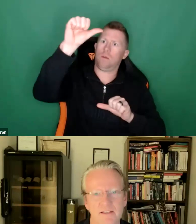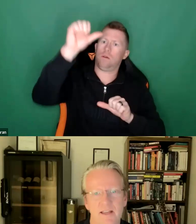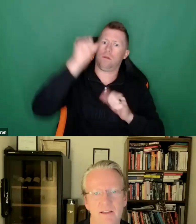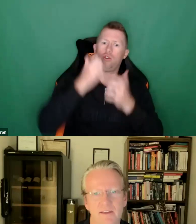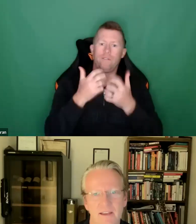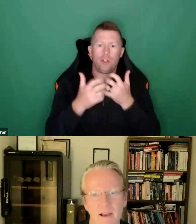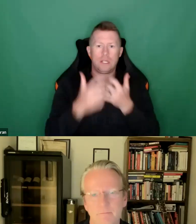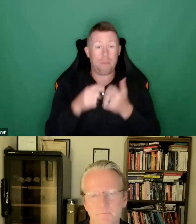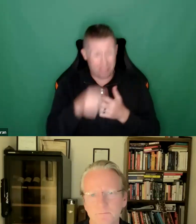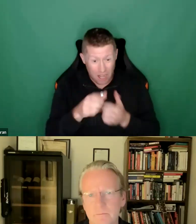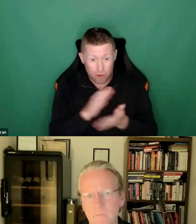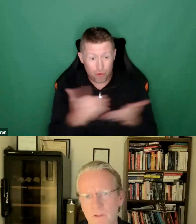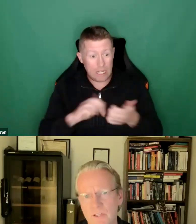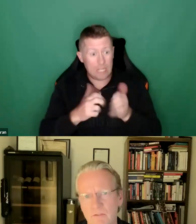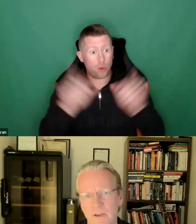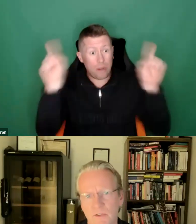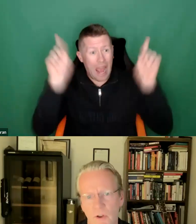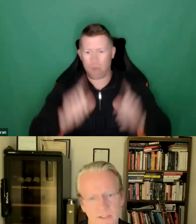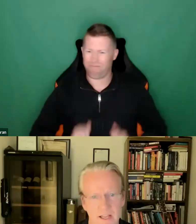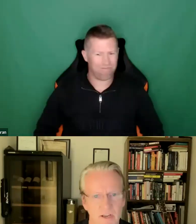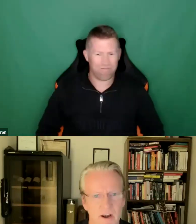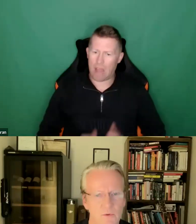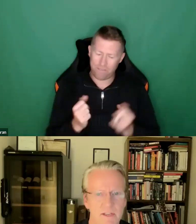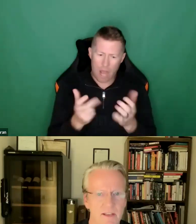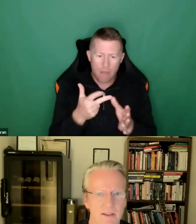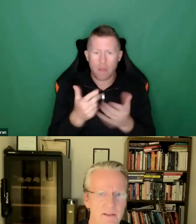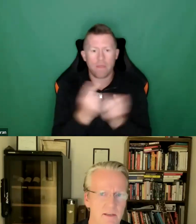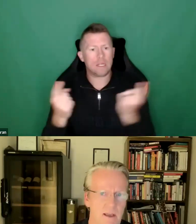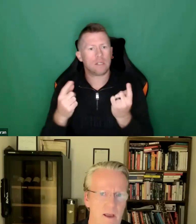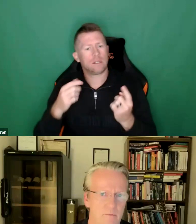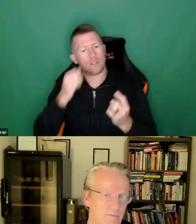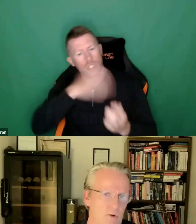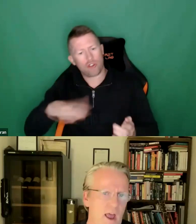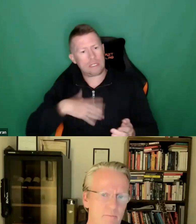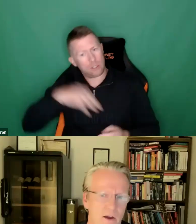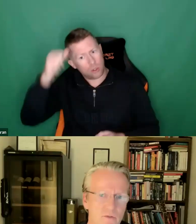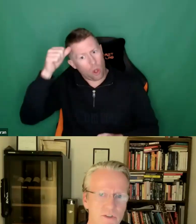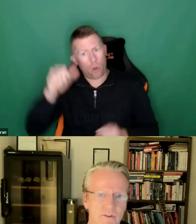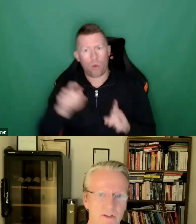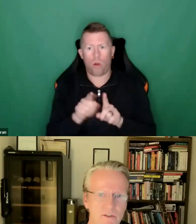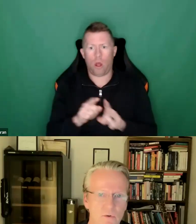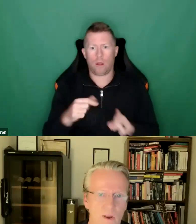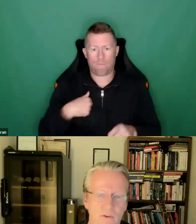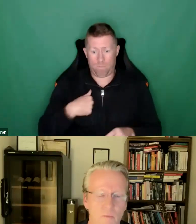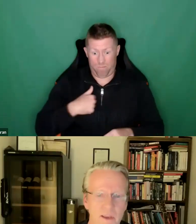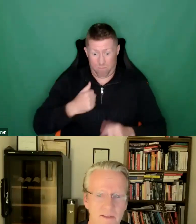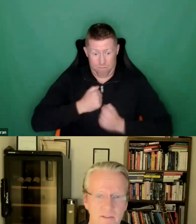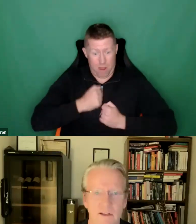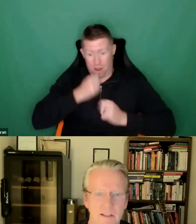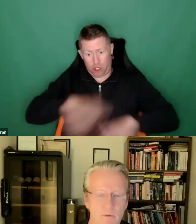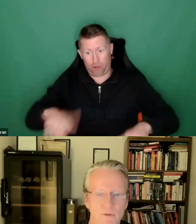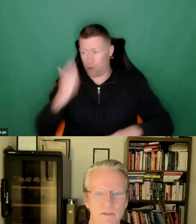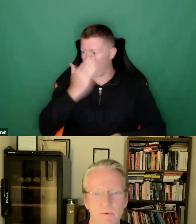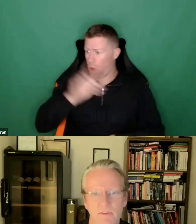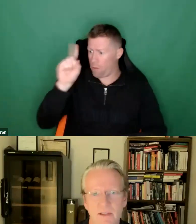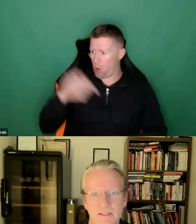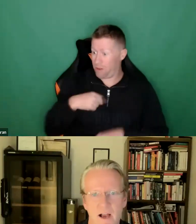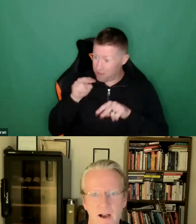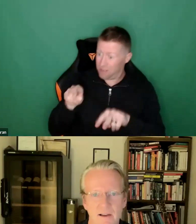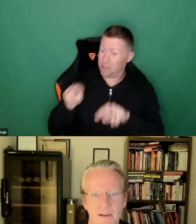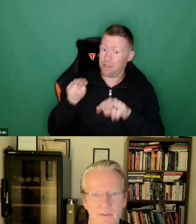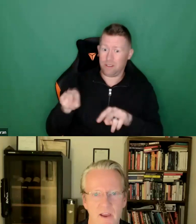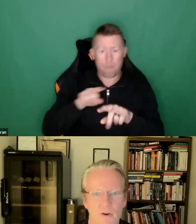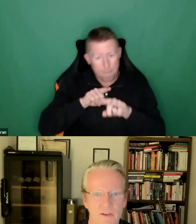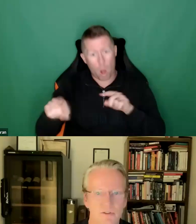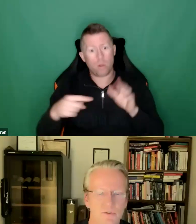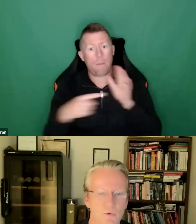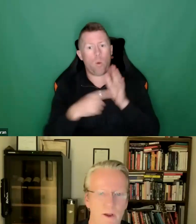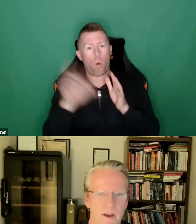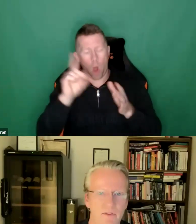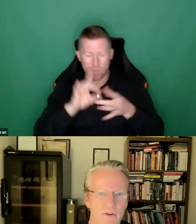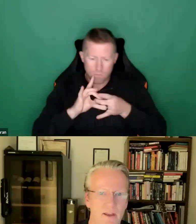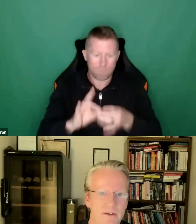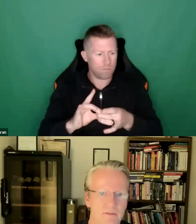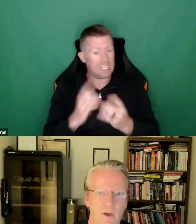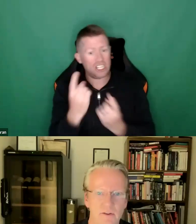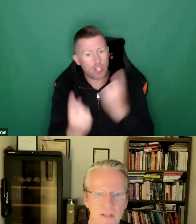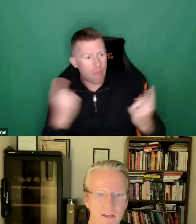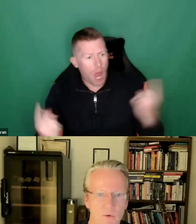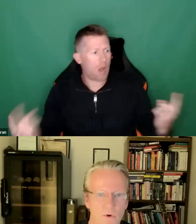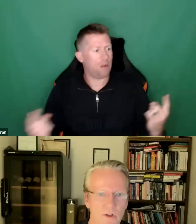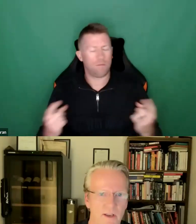reimagining school is to have the conversation.